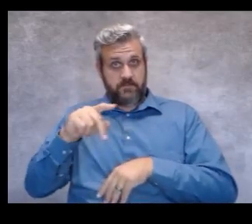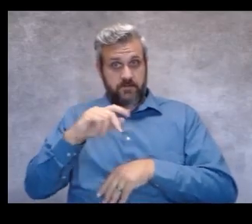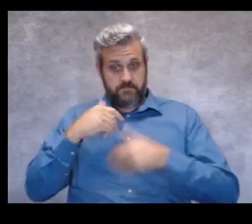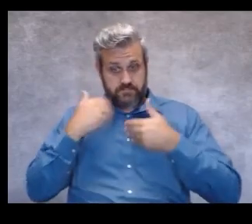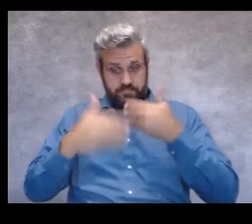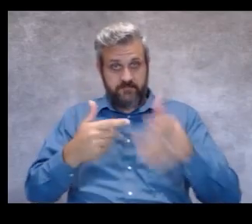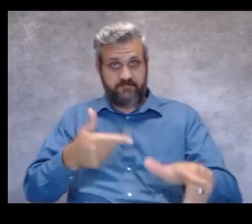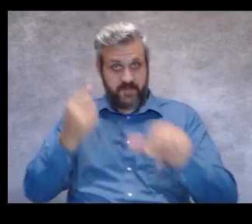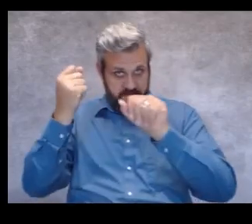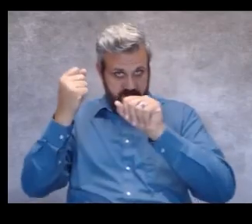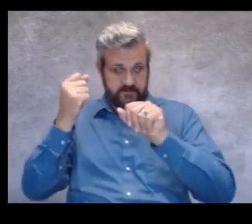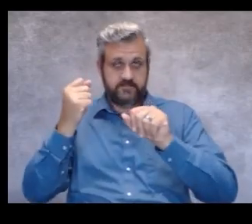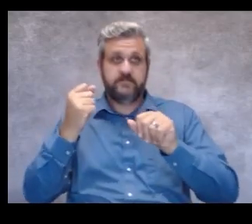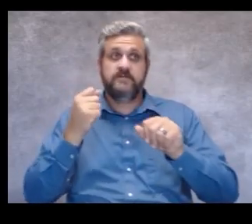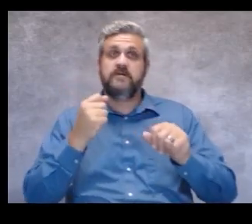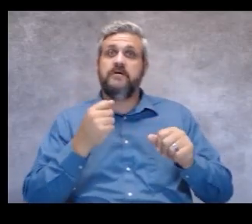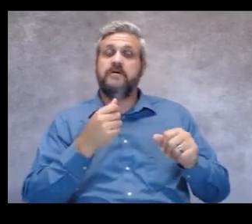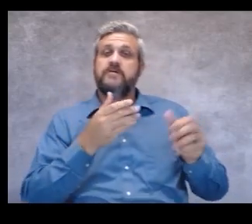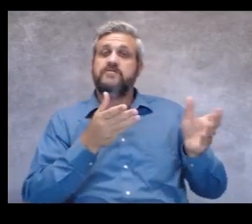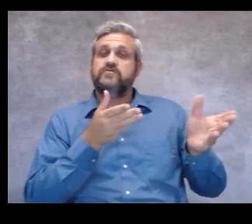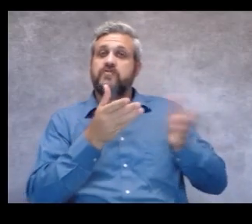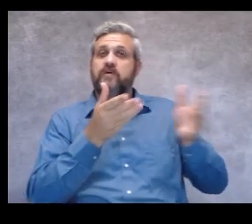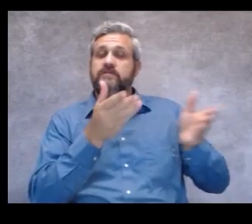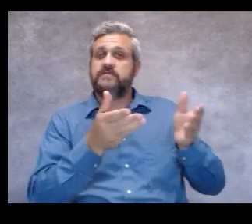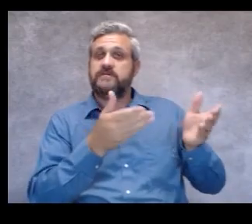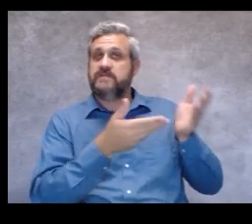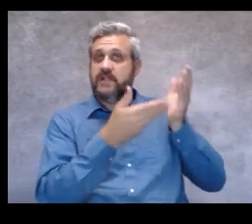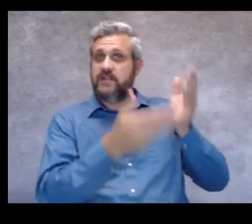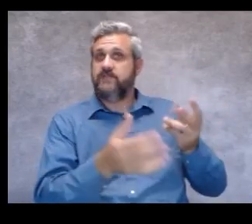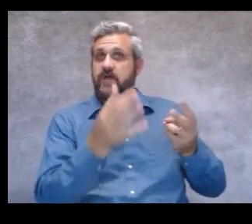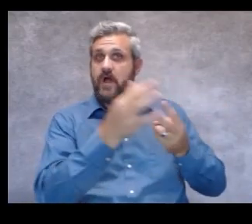the plan autopop populates from the service delivery options marked in a